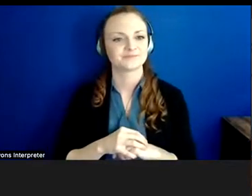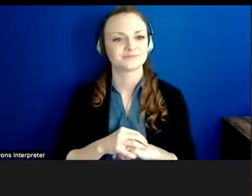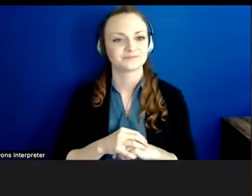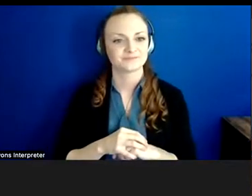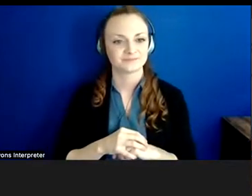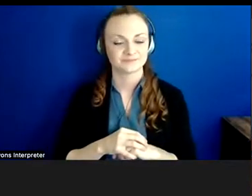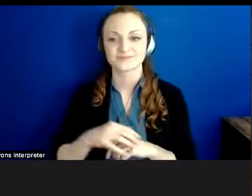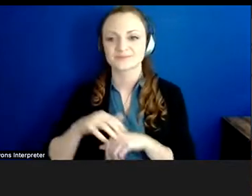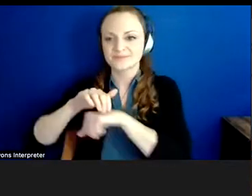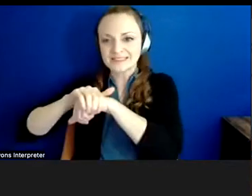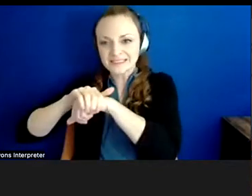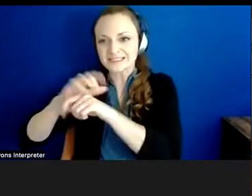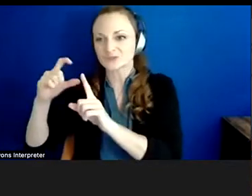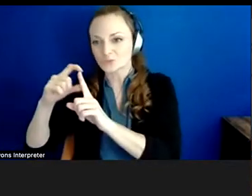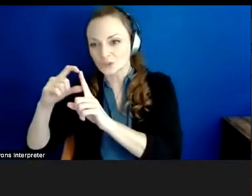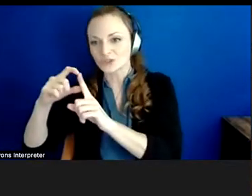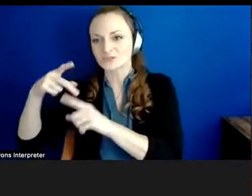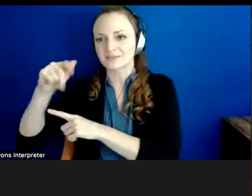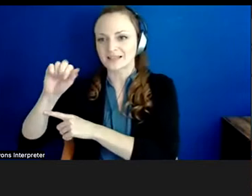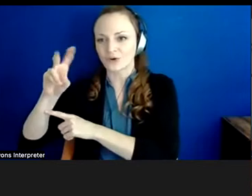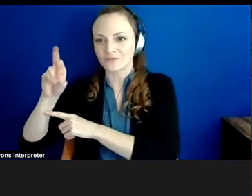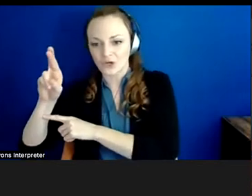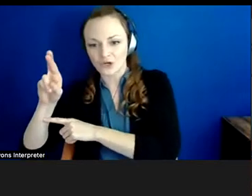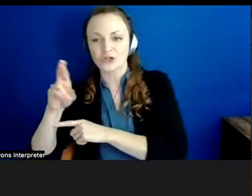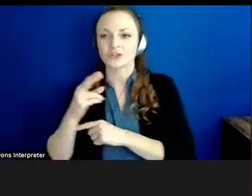in English pes off is what it's called in Hebrew.